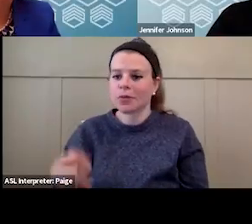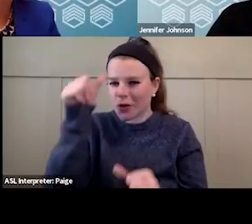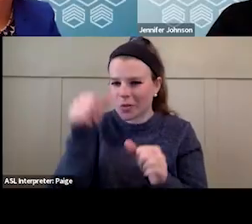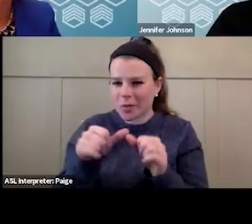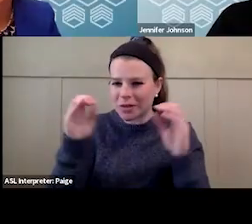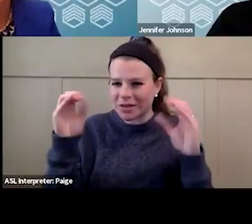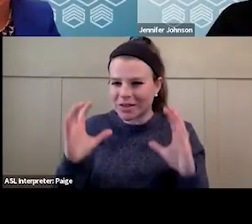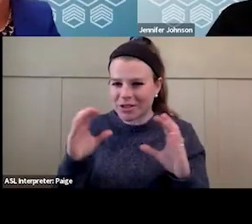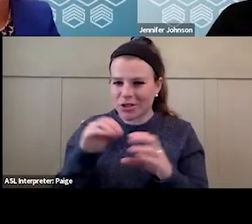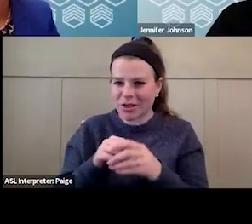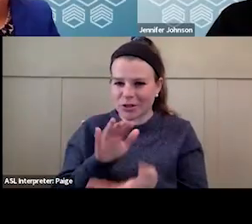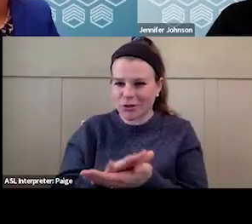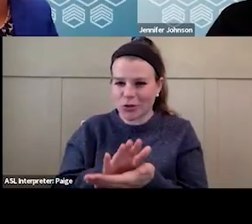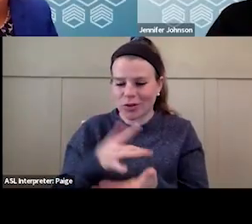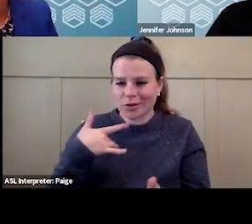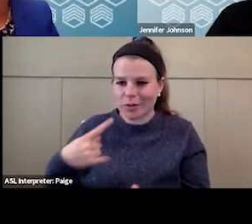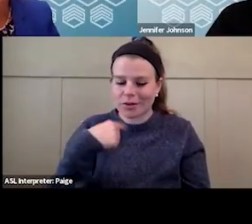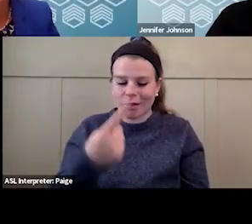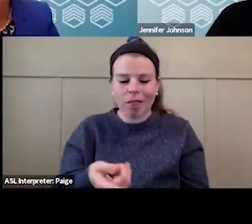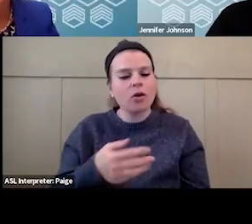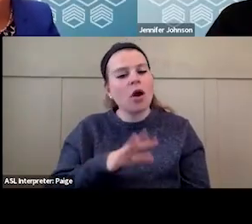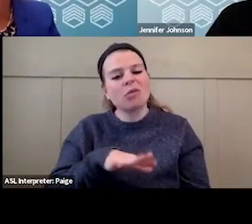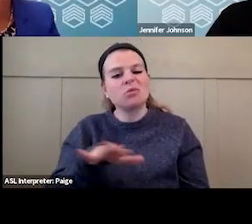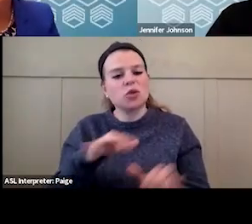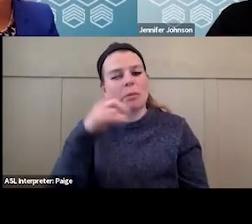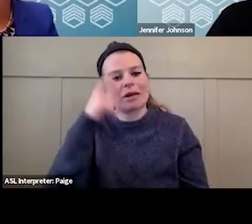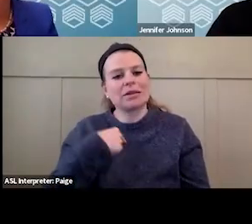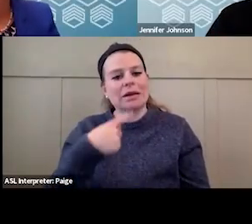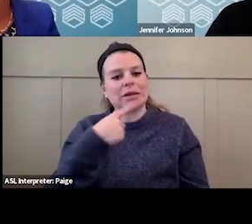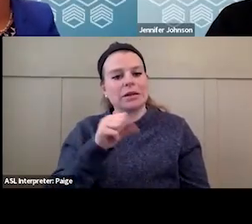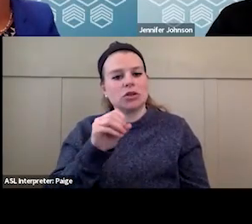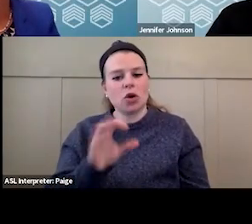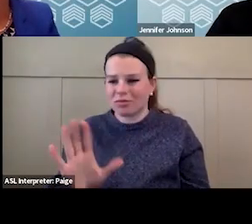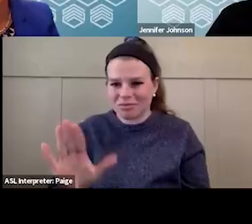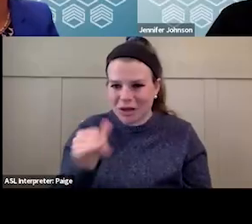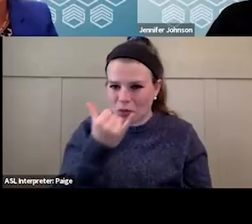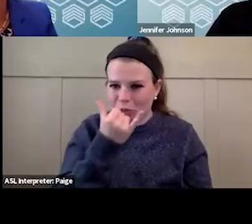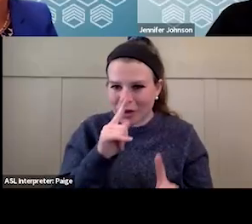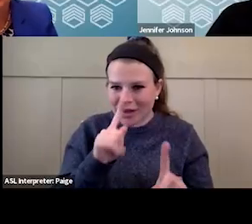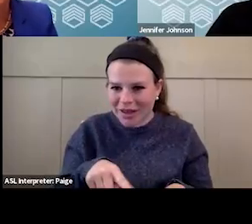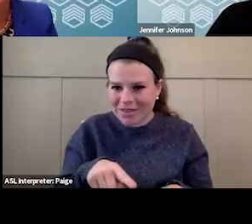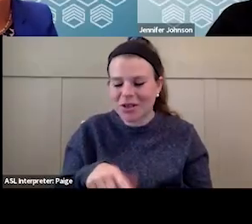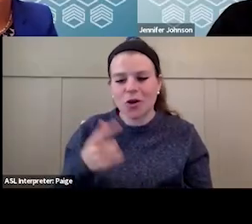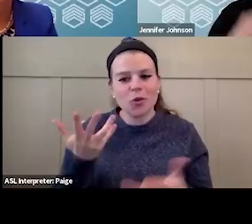"You do it because I said so"? Um, no. We don't… That's not the right answer. We don't want people to do things just because we say so.